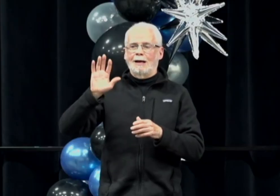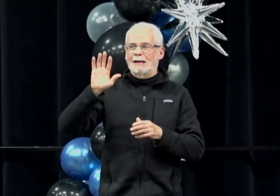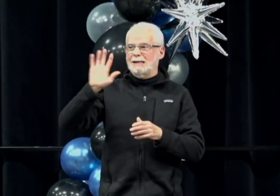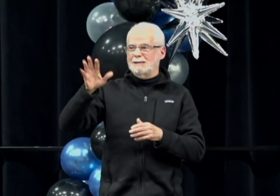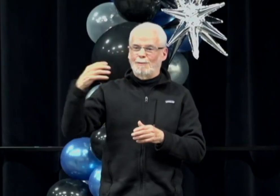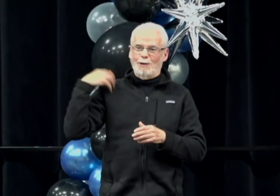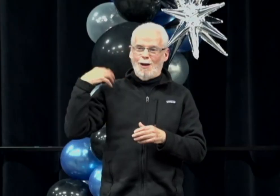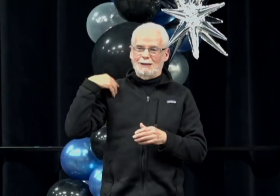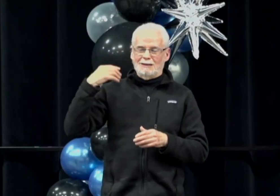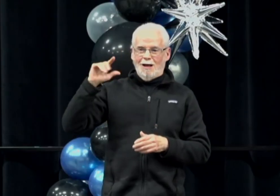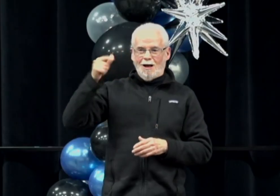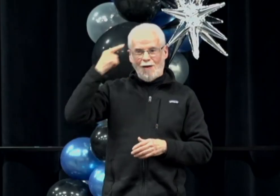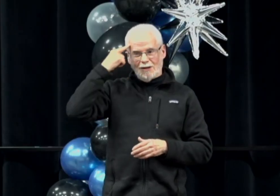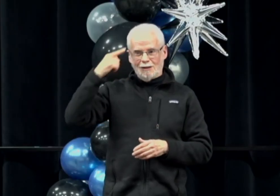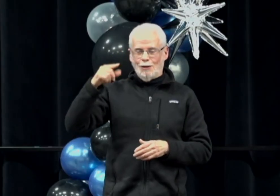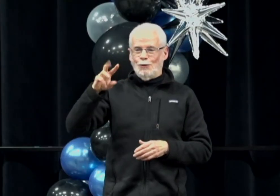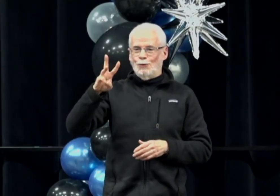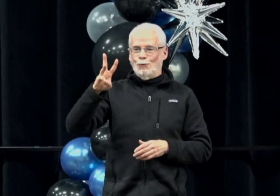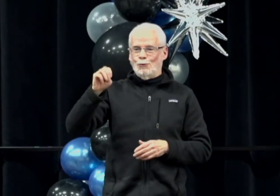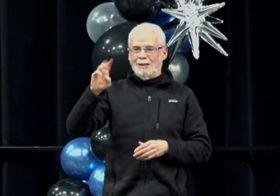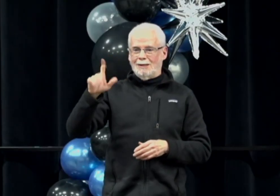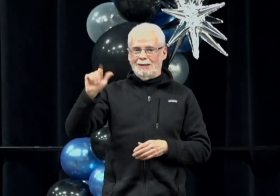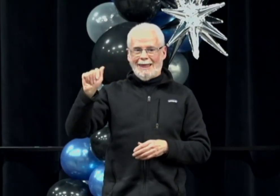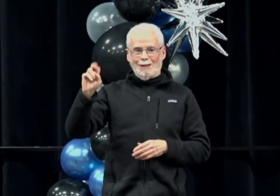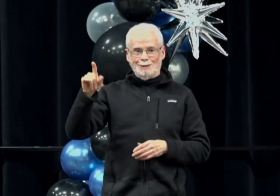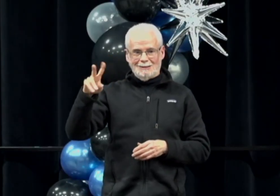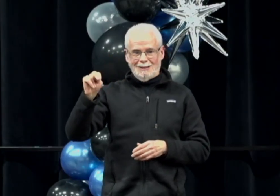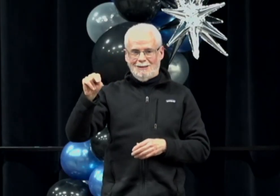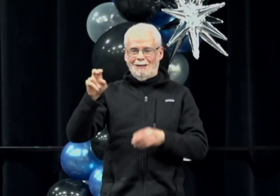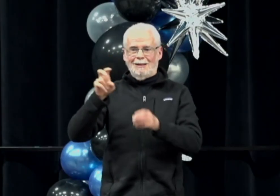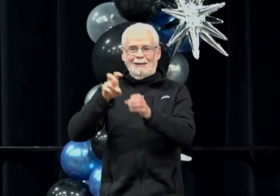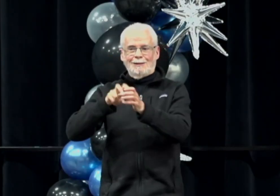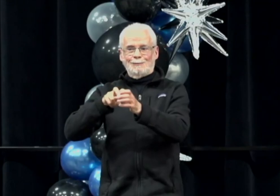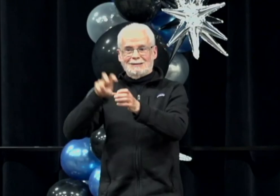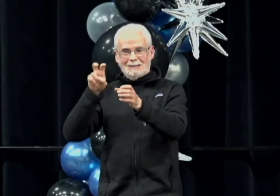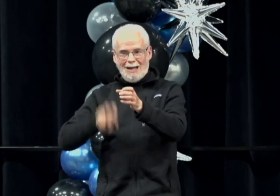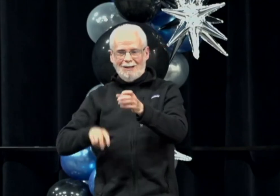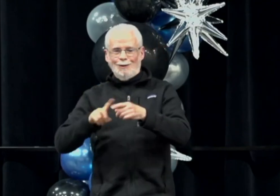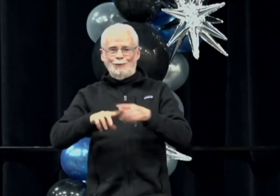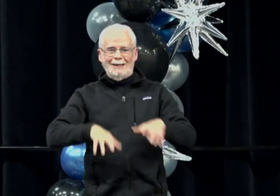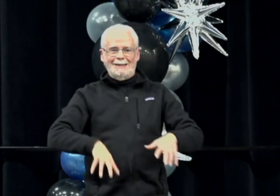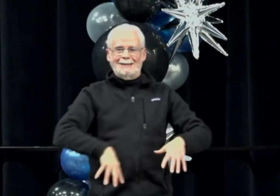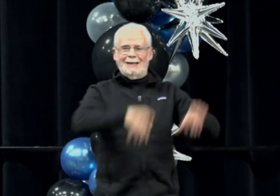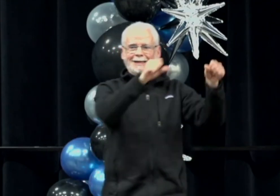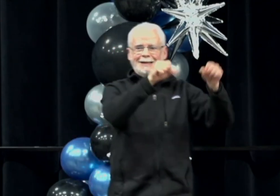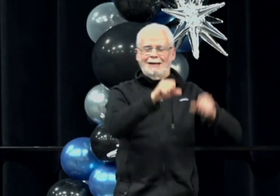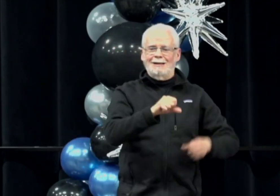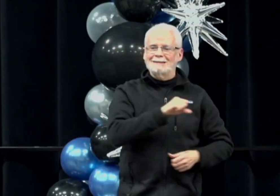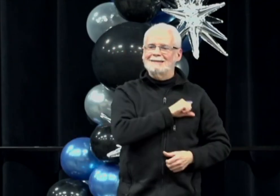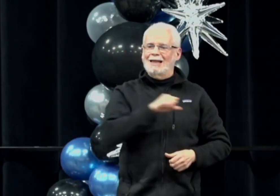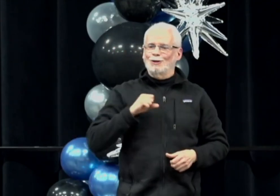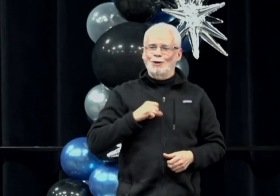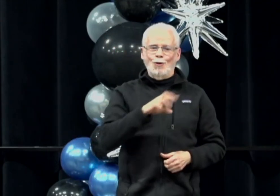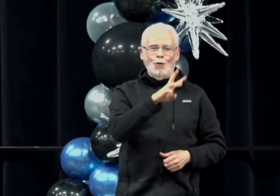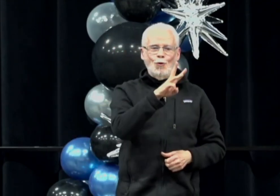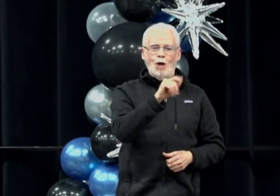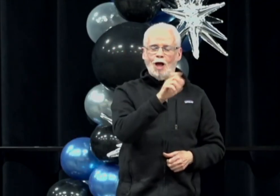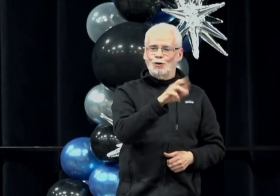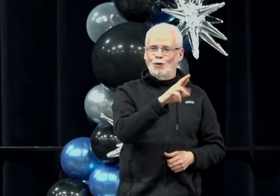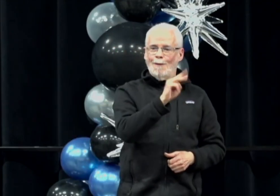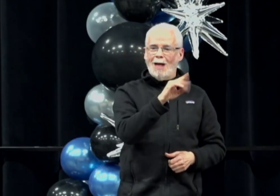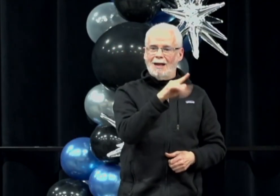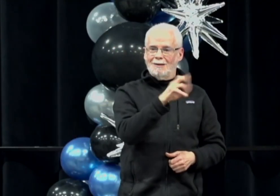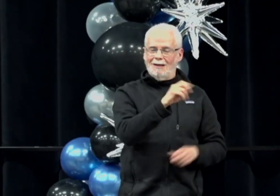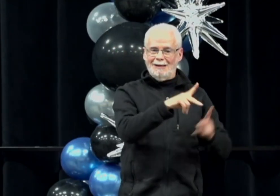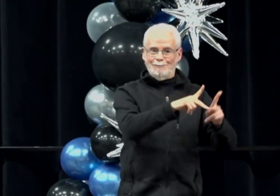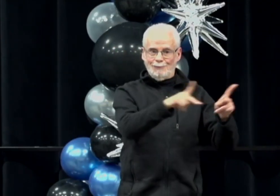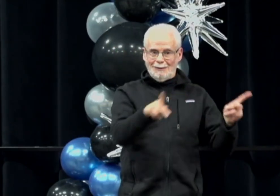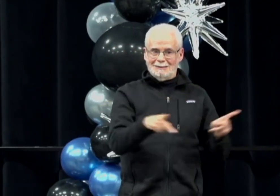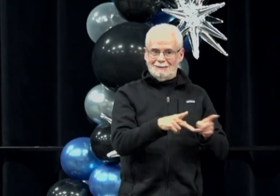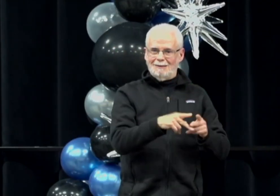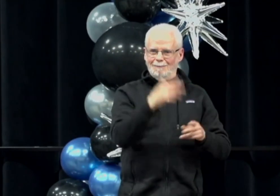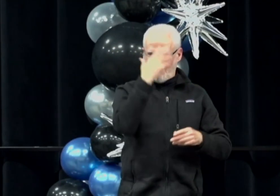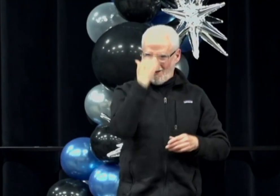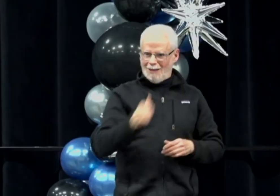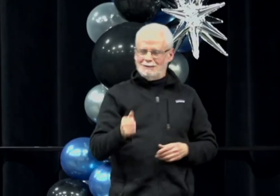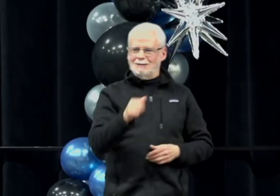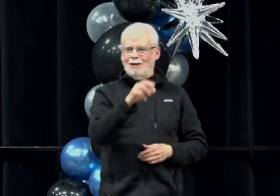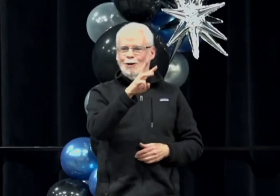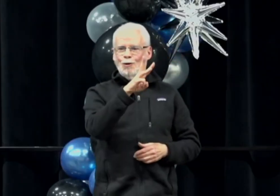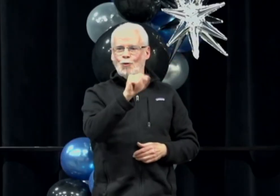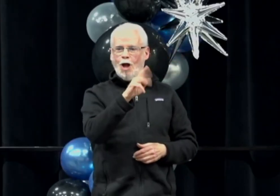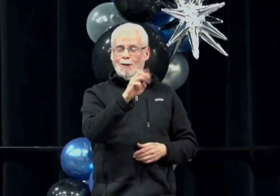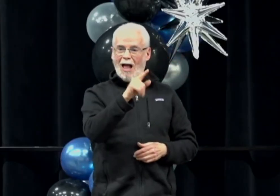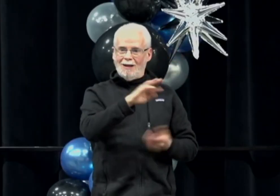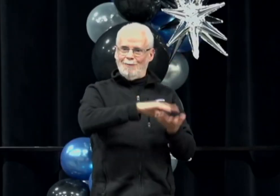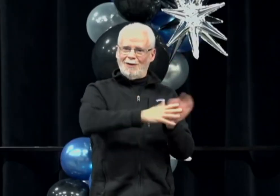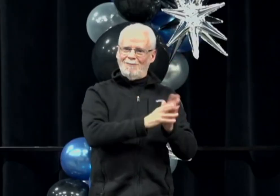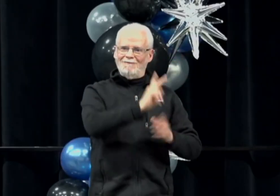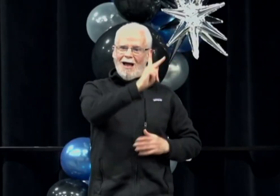the Lieutenant Governor. His boss, Wendell Anderson, resigned as the Governor to take Senator Walter